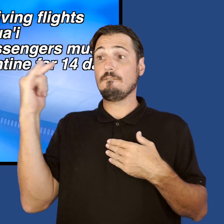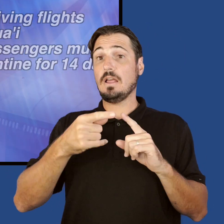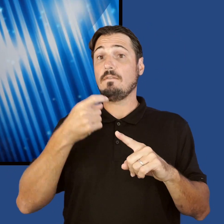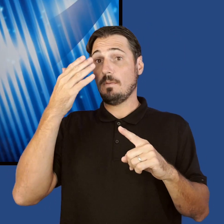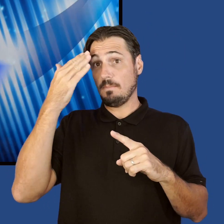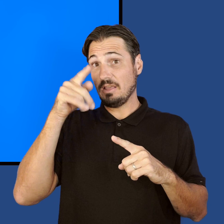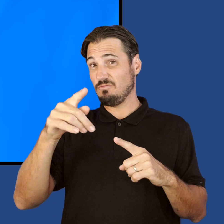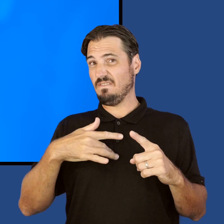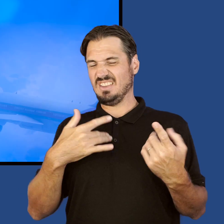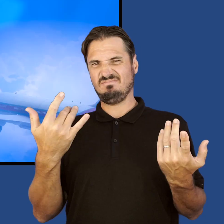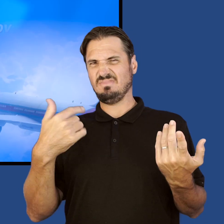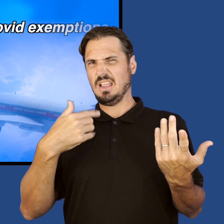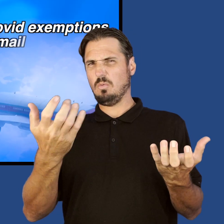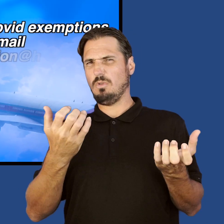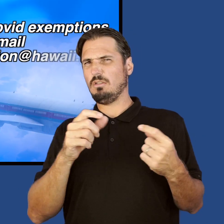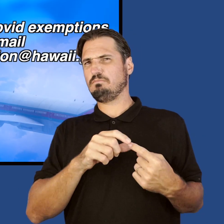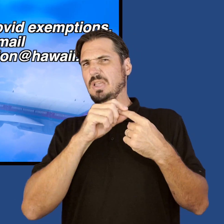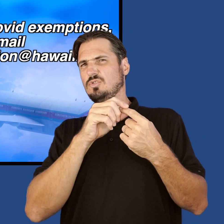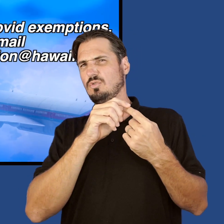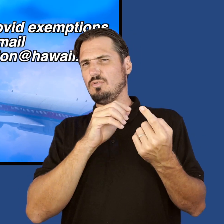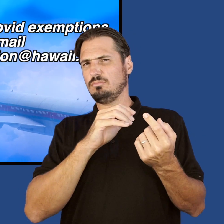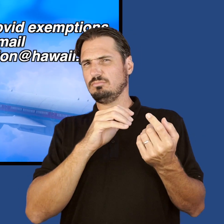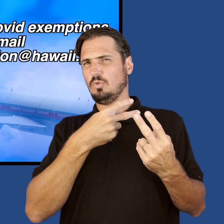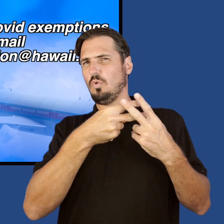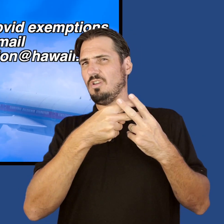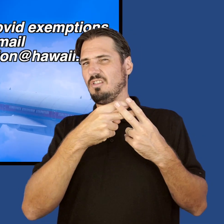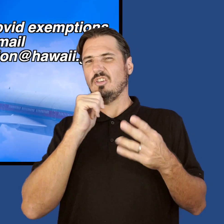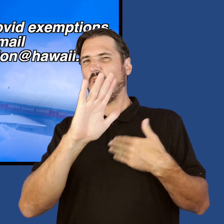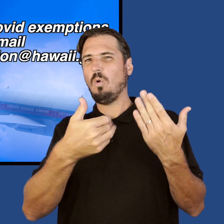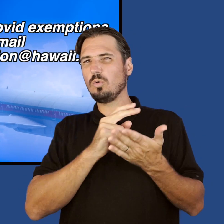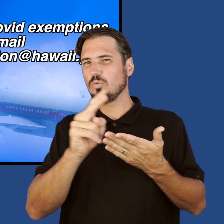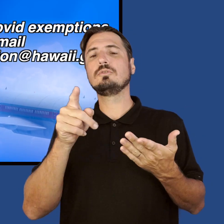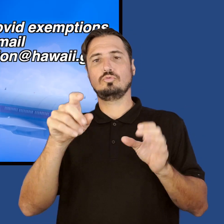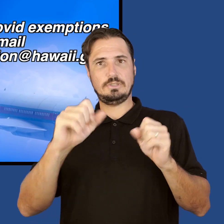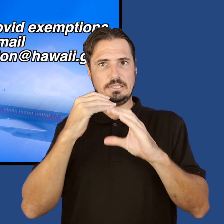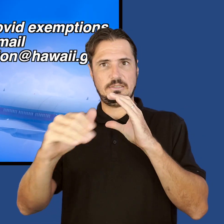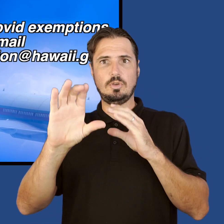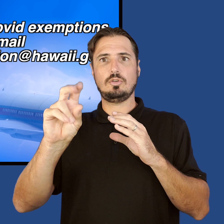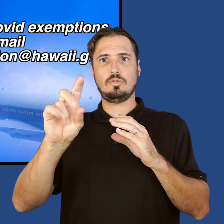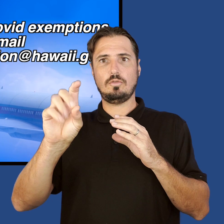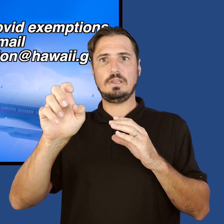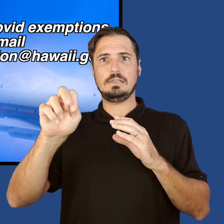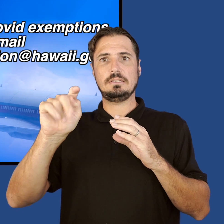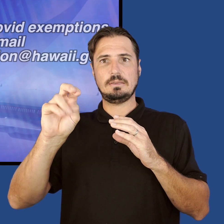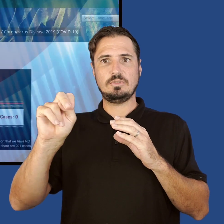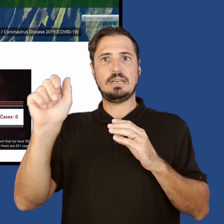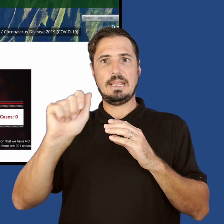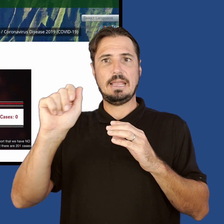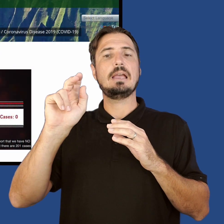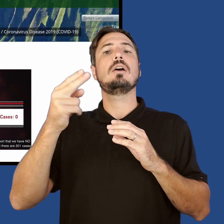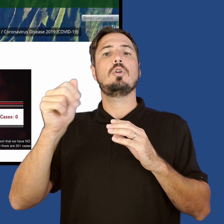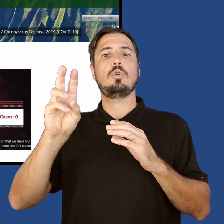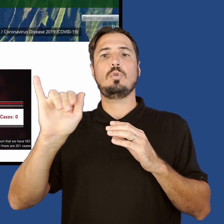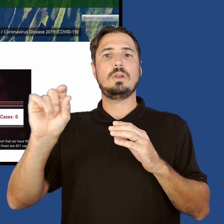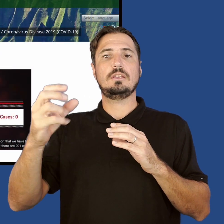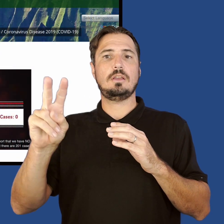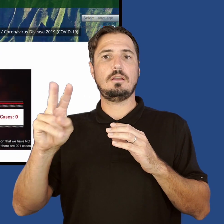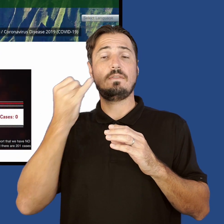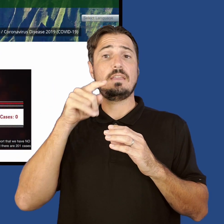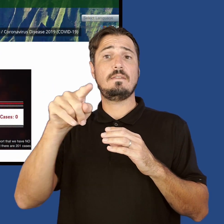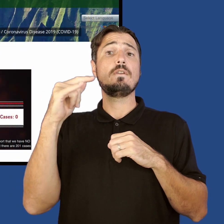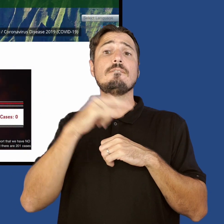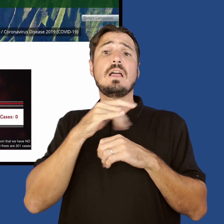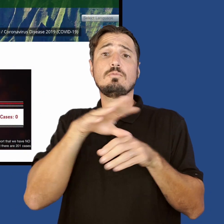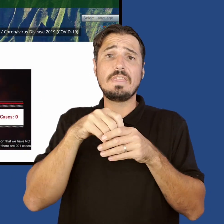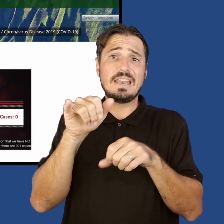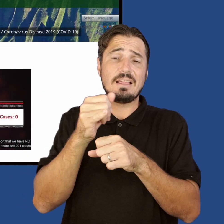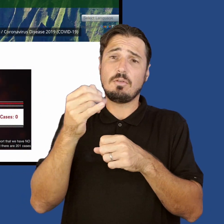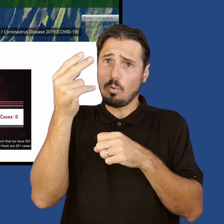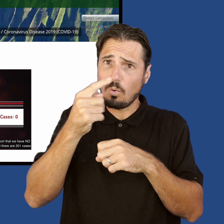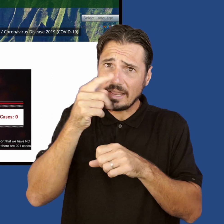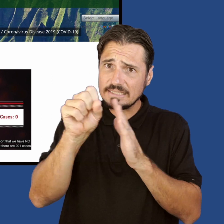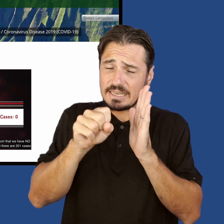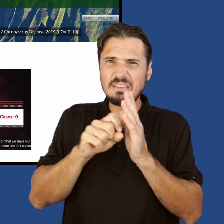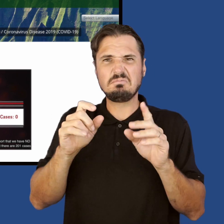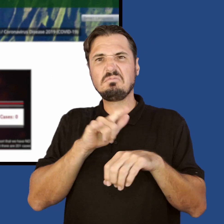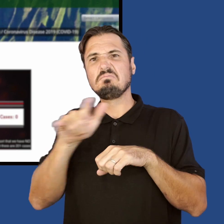believe you are eligible for a modified quarantine, please email covidexemption@hawaii.gov. If you are traveling interisland and believe you qualify for a modified quarantine, you can submit an